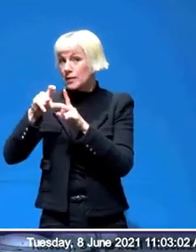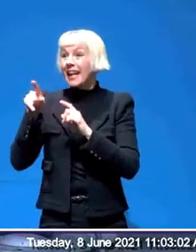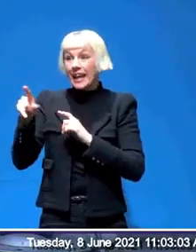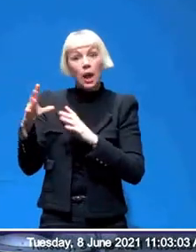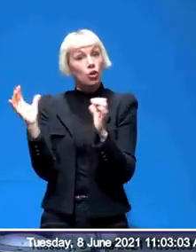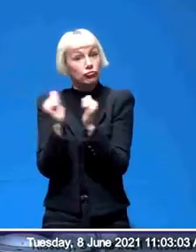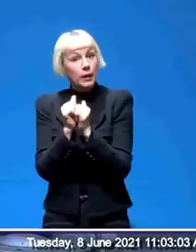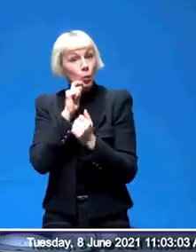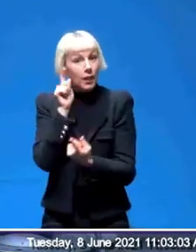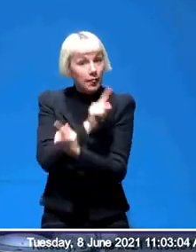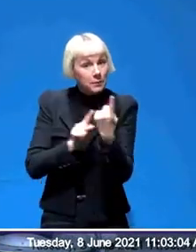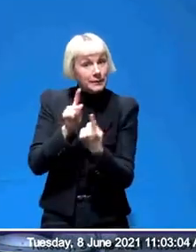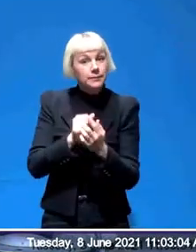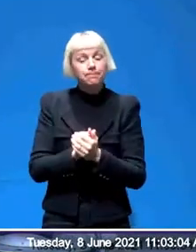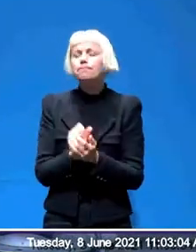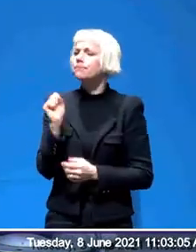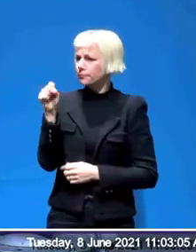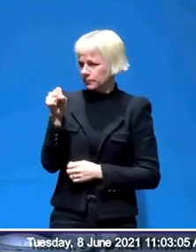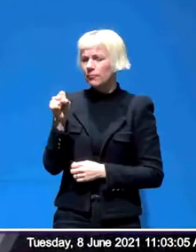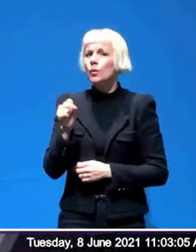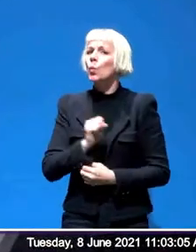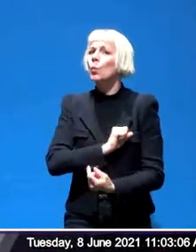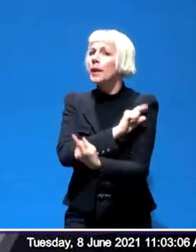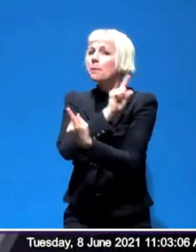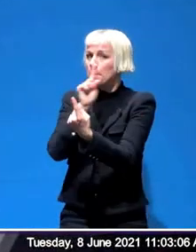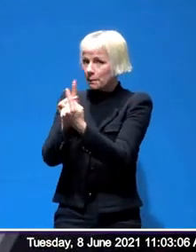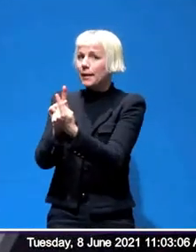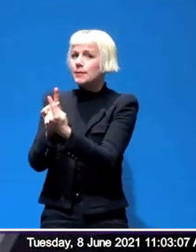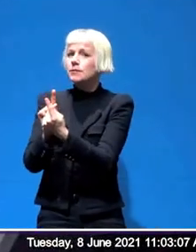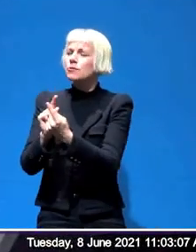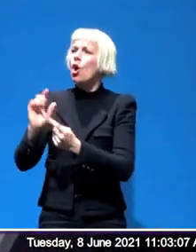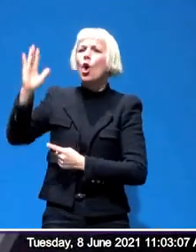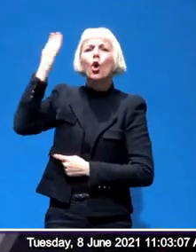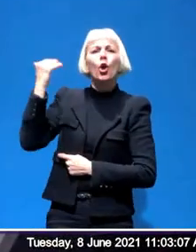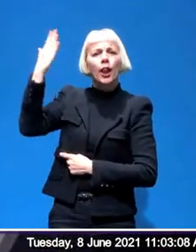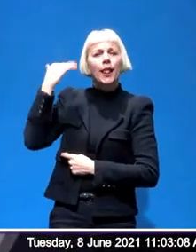Yes. He had --- we had met with him in the early stages, when he was telling us